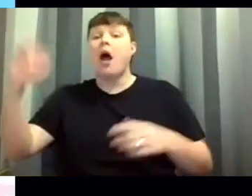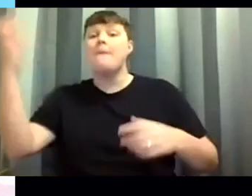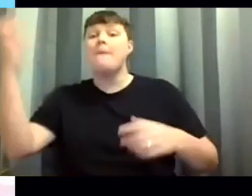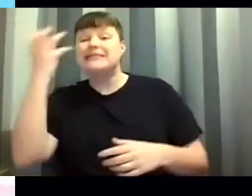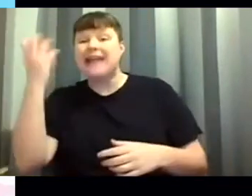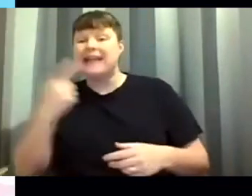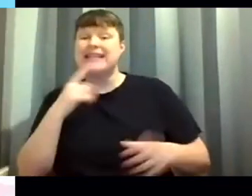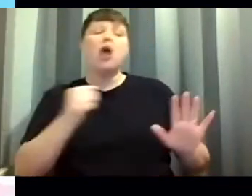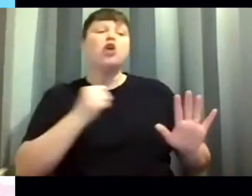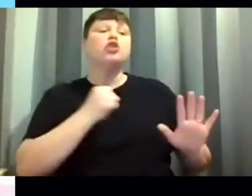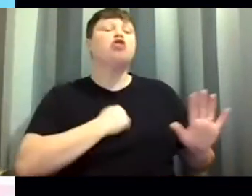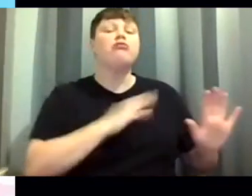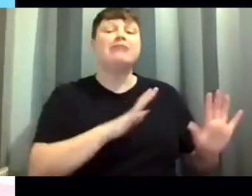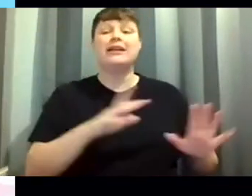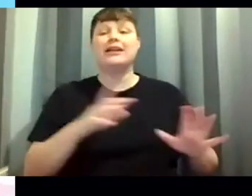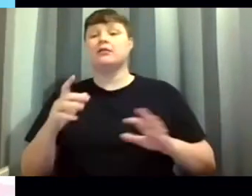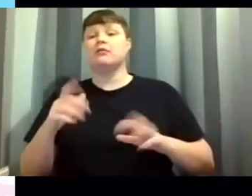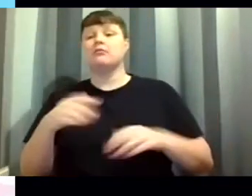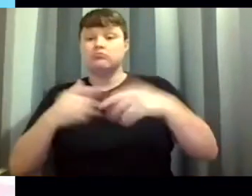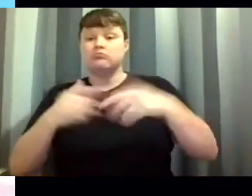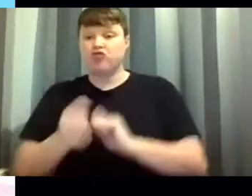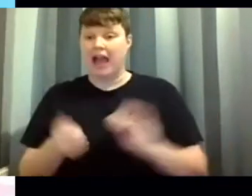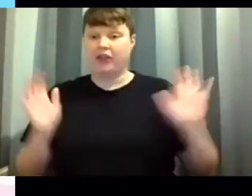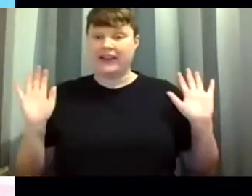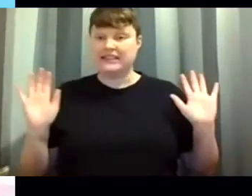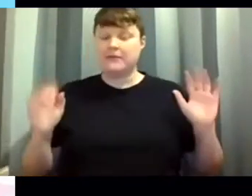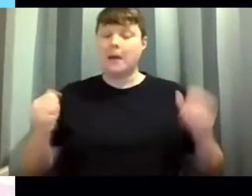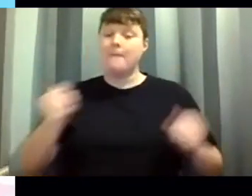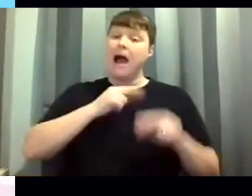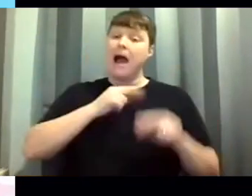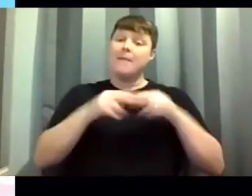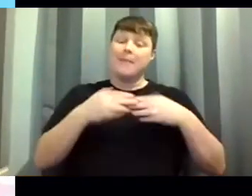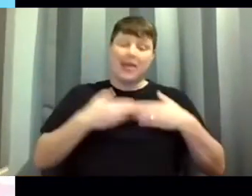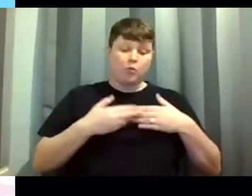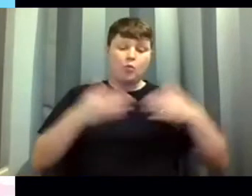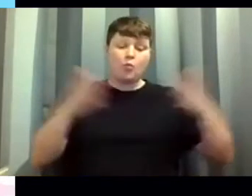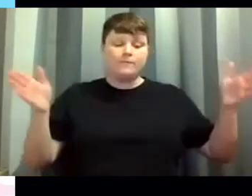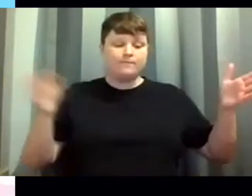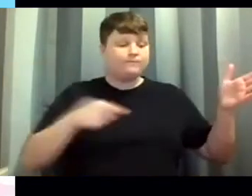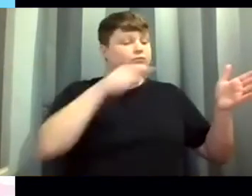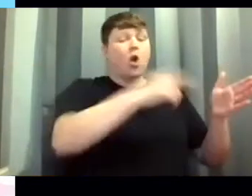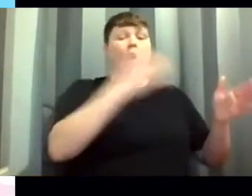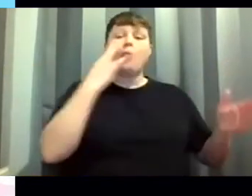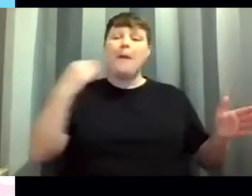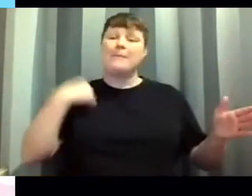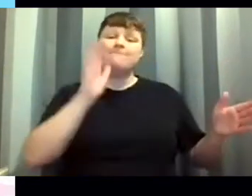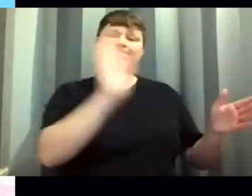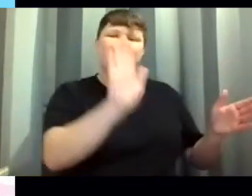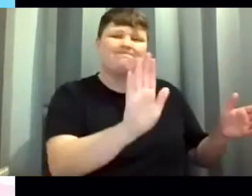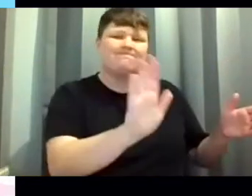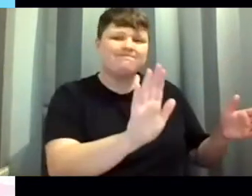them. I've noticed within my own wider family that when I correct someone, it doesn't really